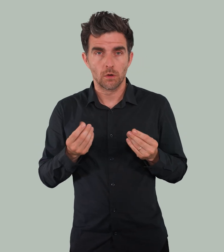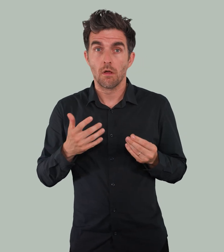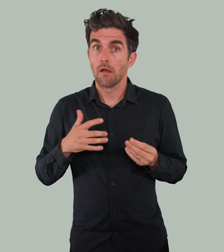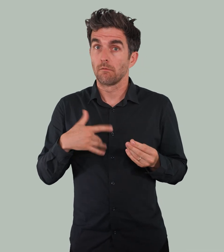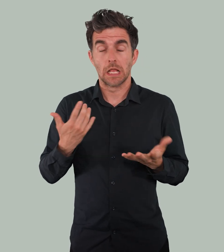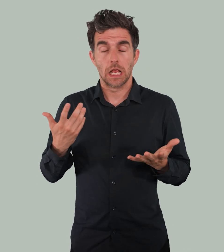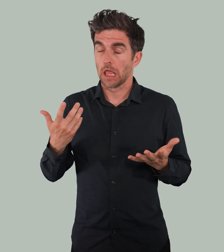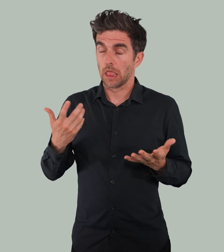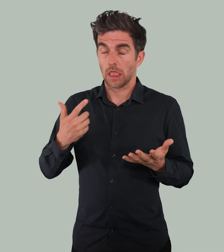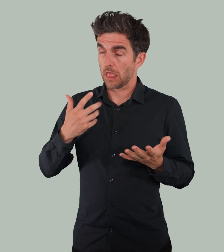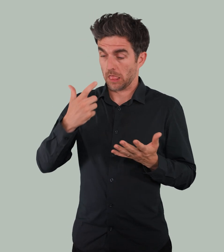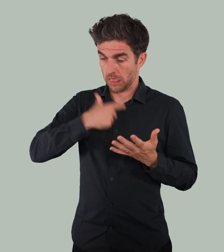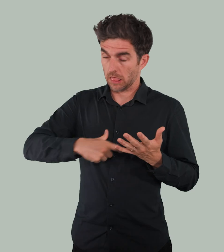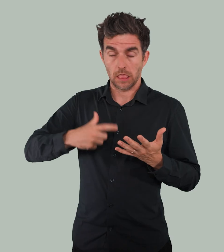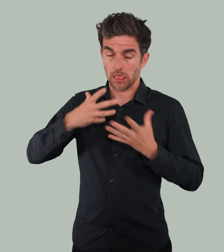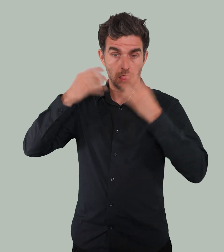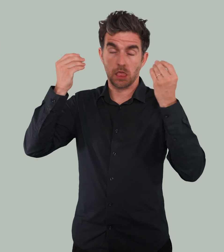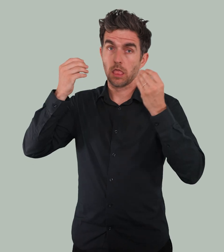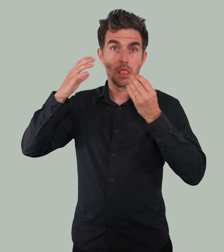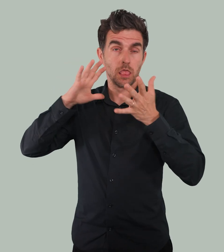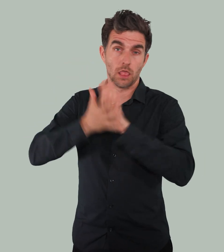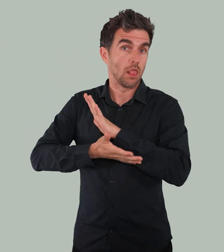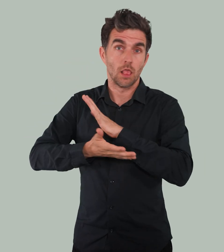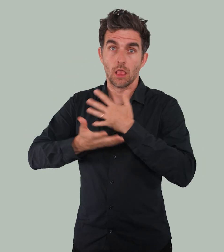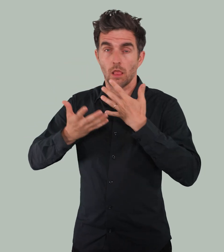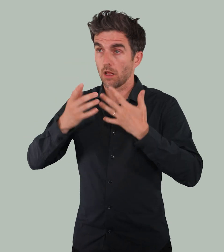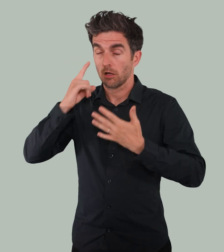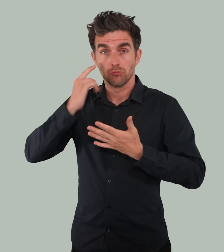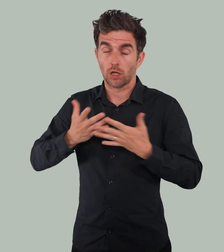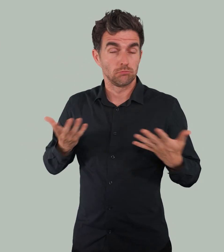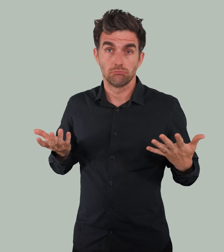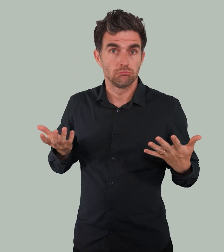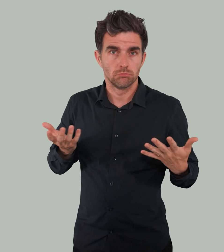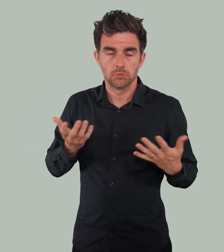and feelings of being dehumanised or not trusted.